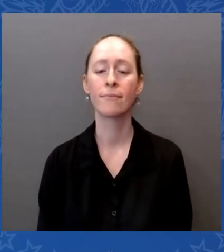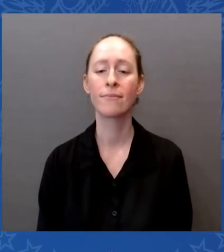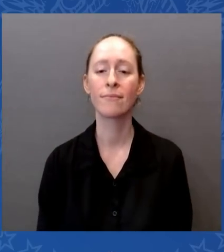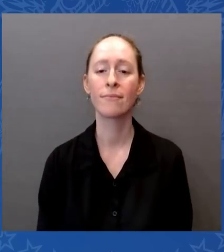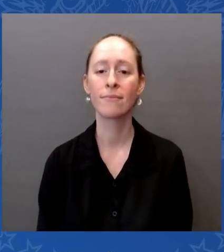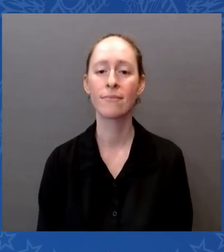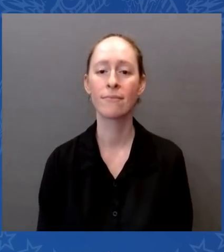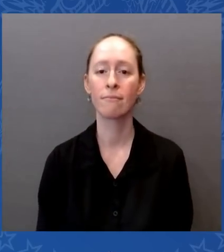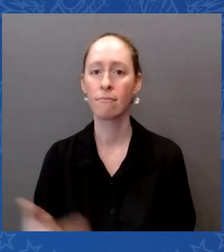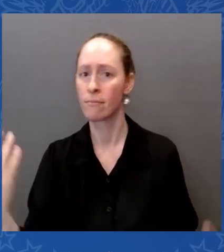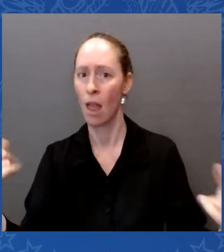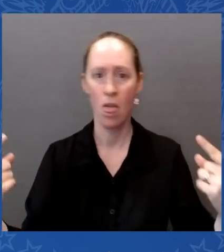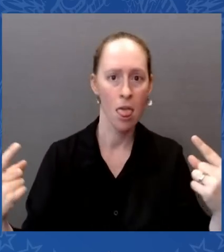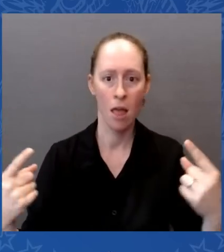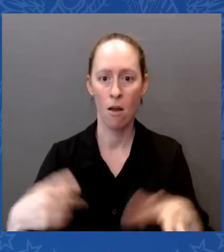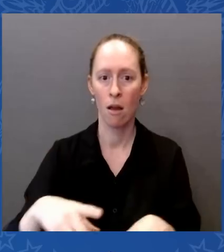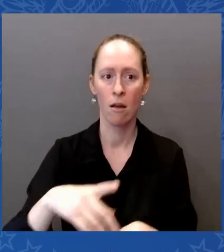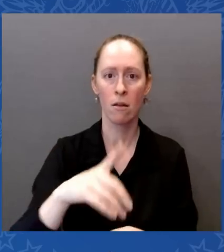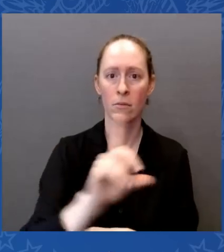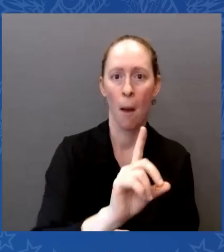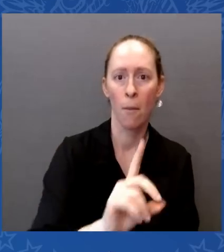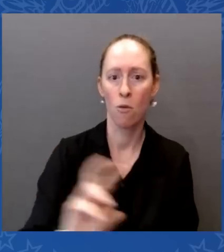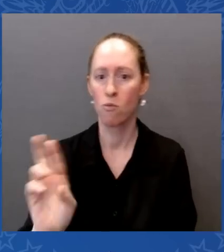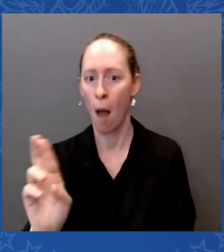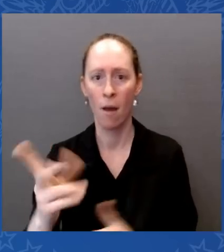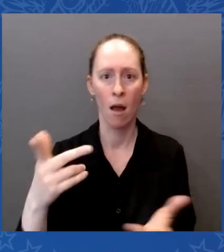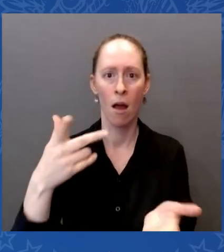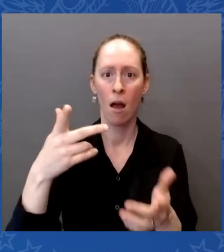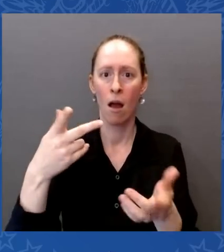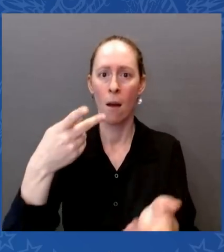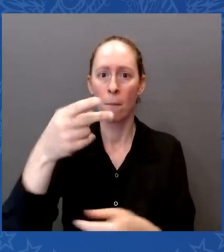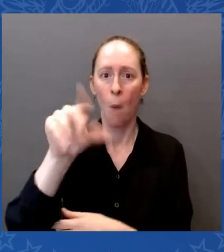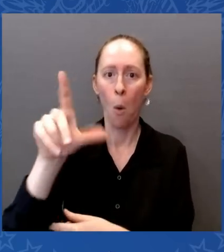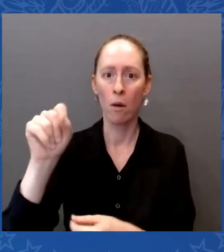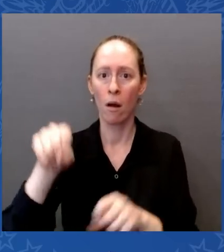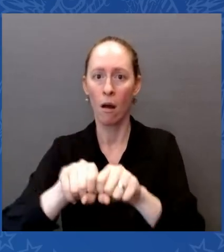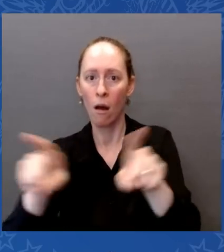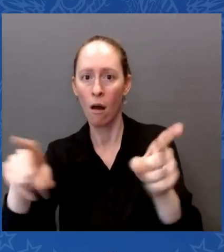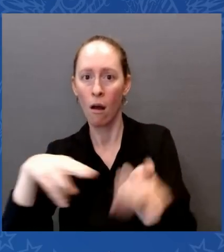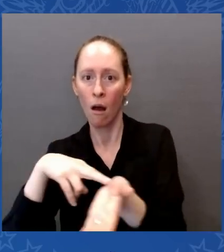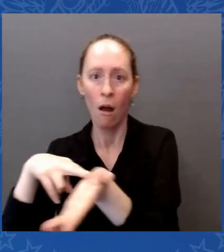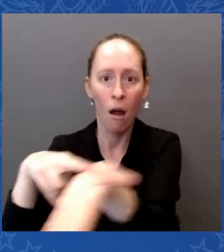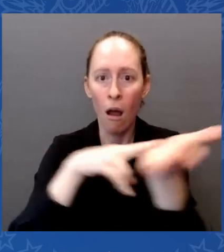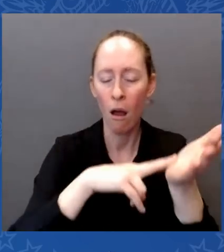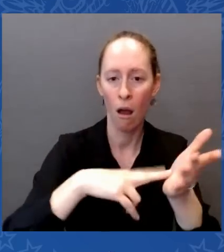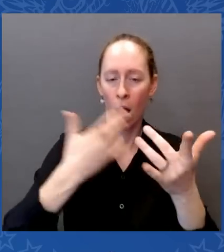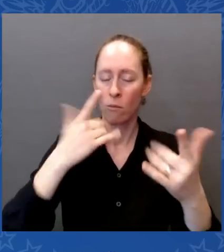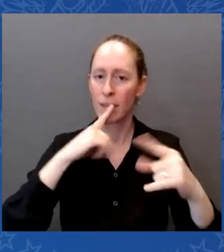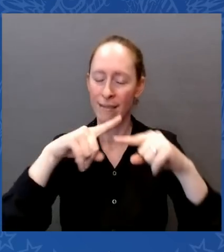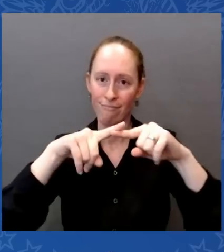And the polls have been all over the place. I think that we're going to see one more shift back to our side in the closing days.